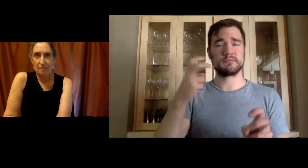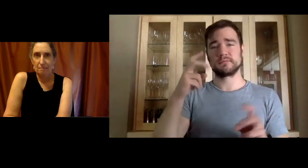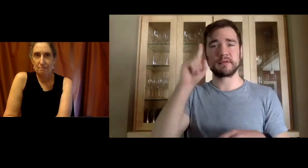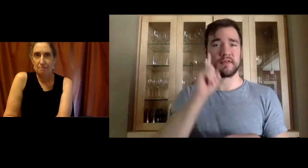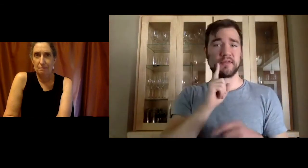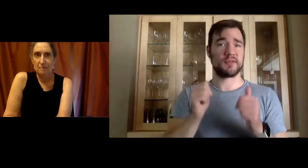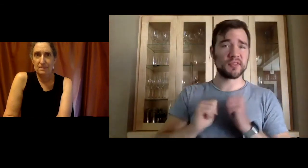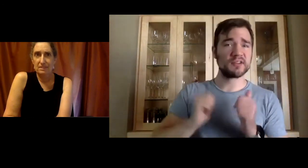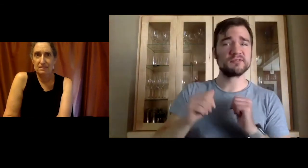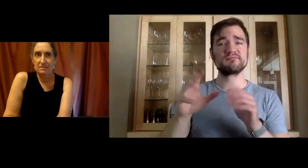In my business,